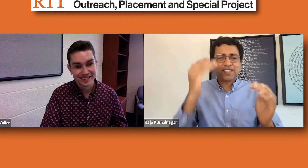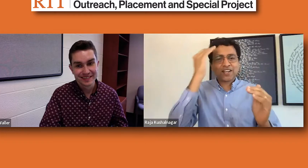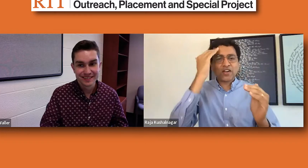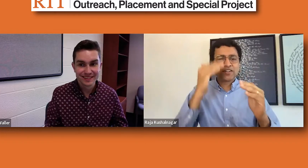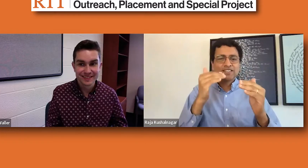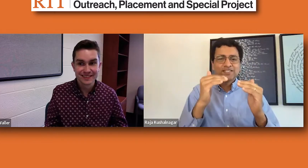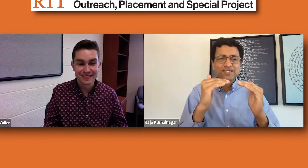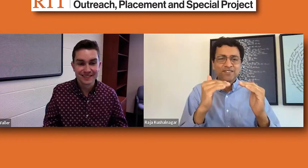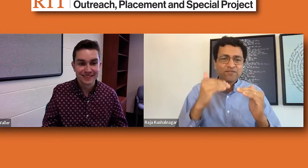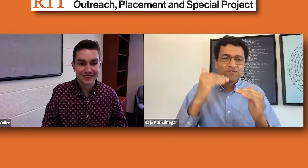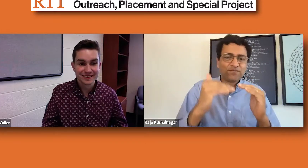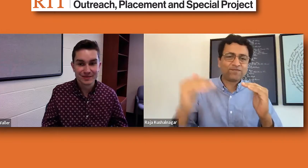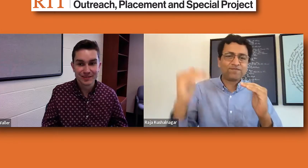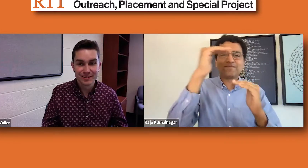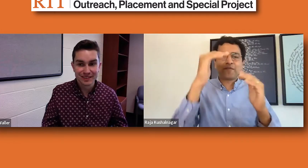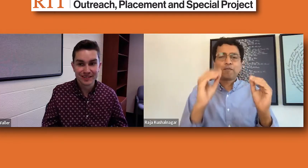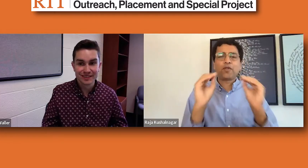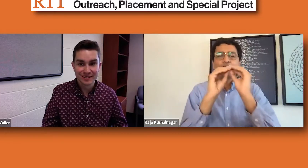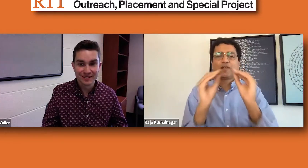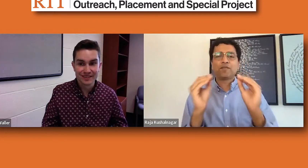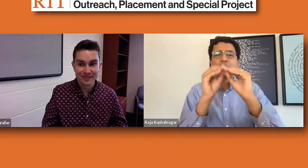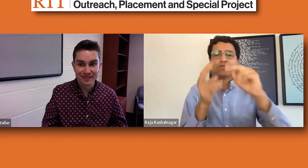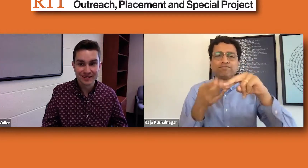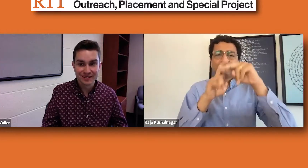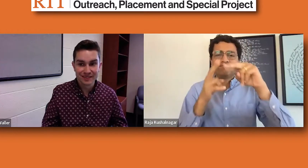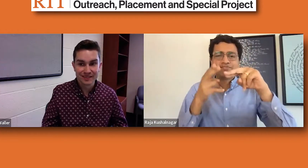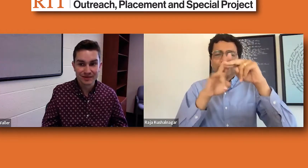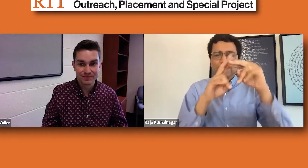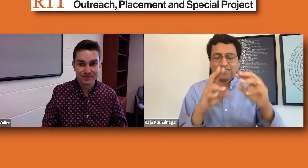because it's really about pushing the boundaries of your own knowledge